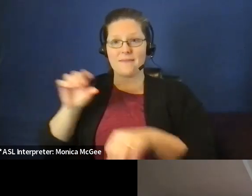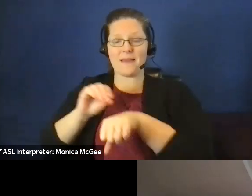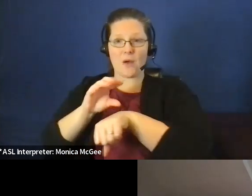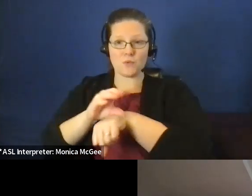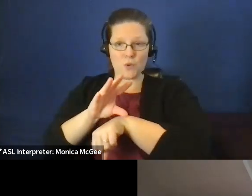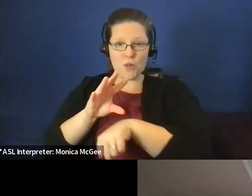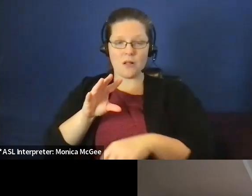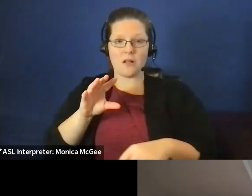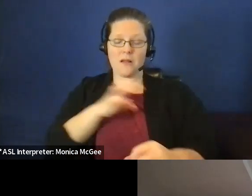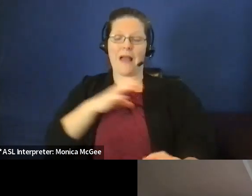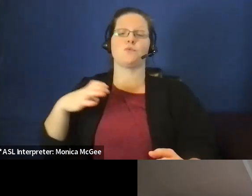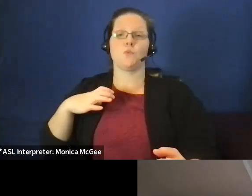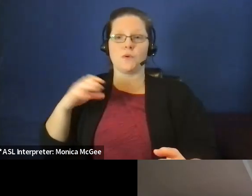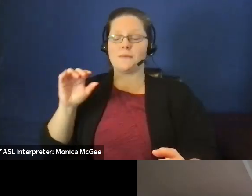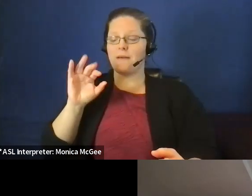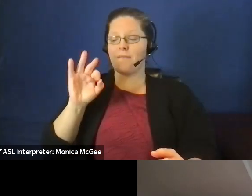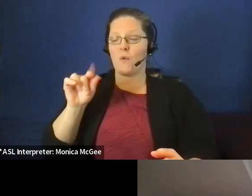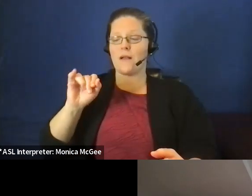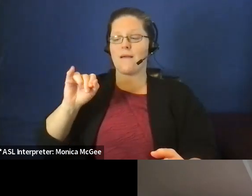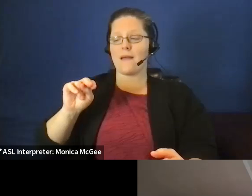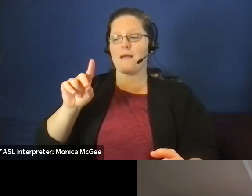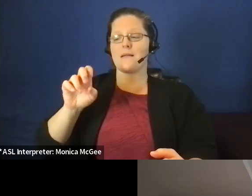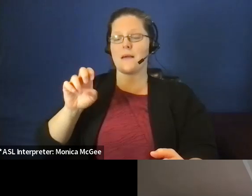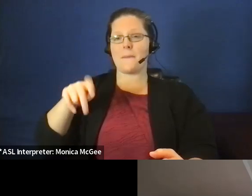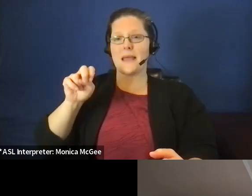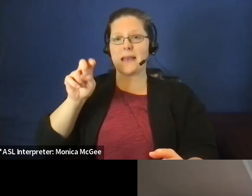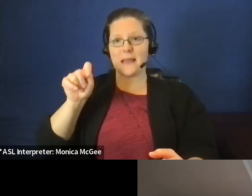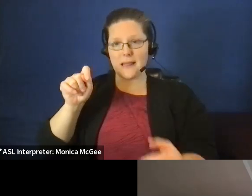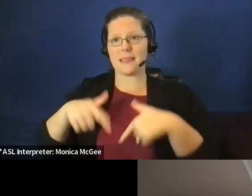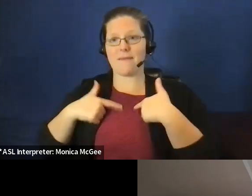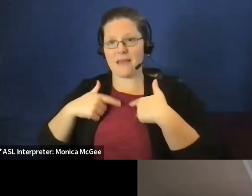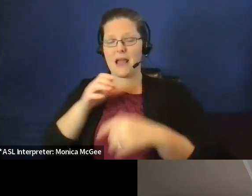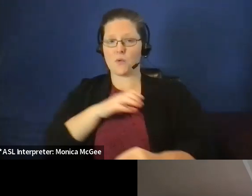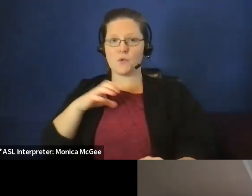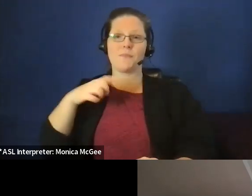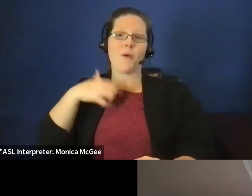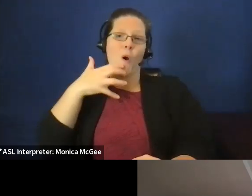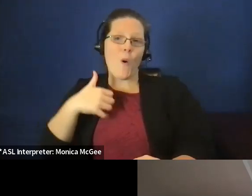sitting in my check chair. -- wheelchair. I am Beth Meyer. I am the